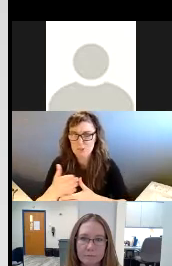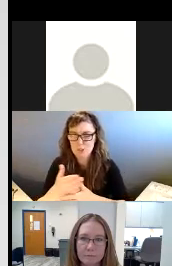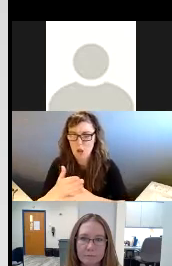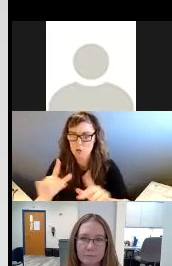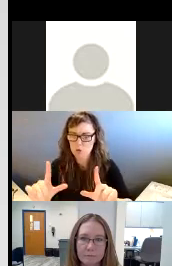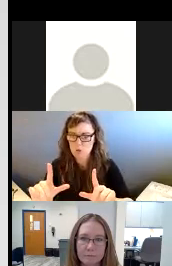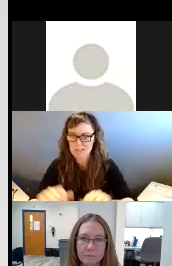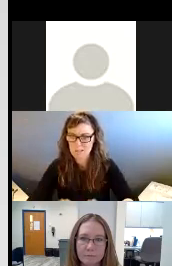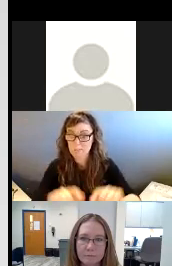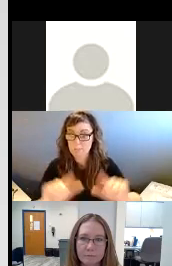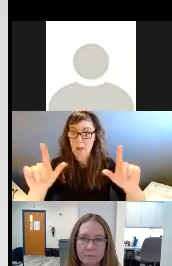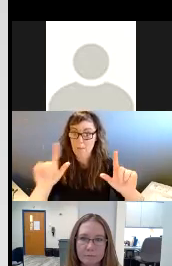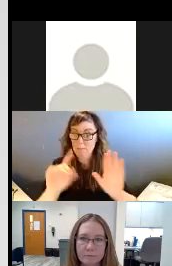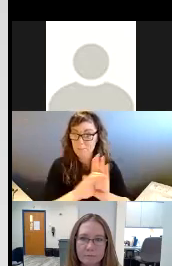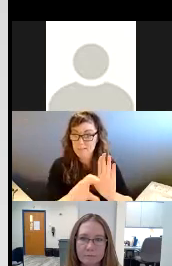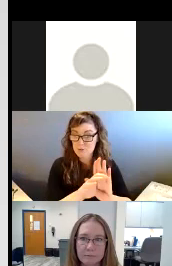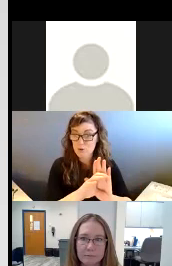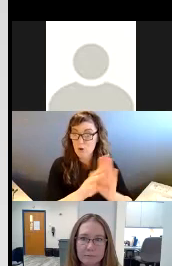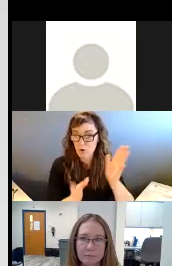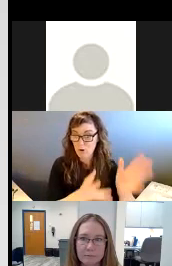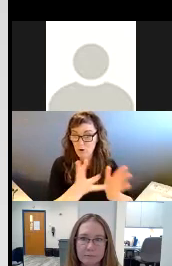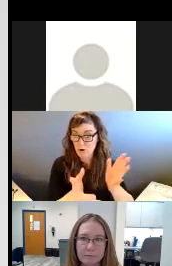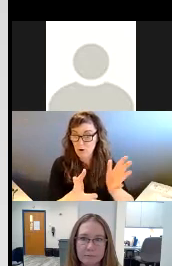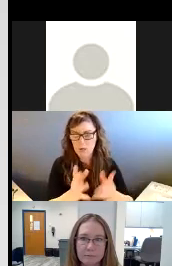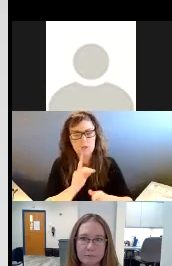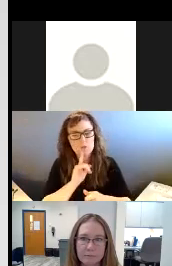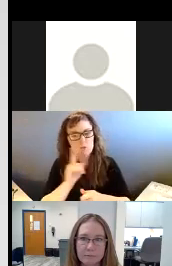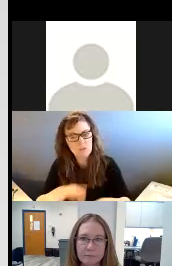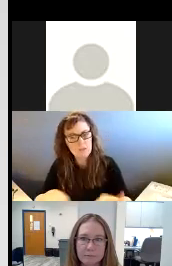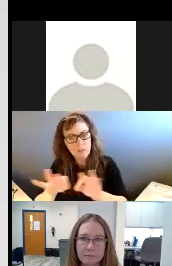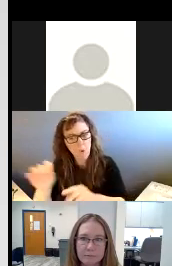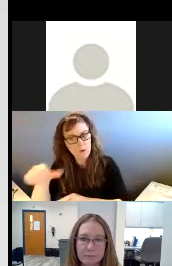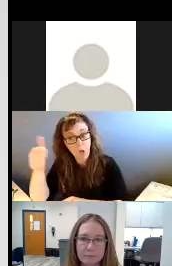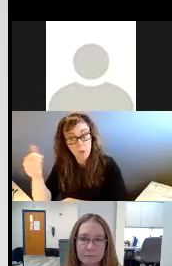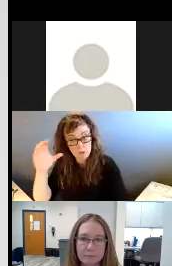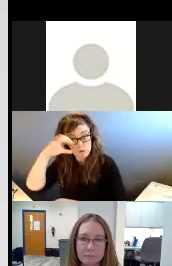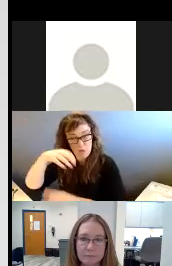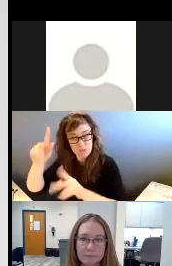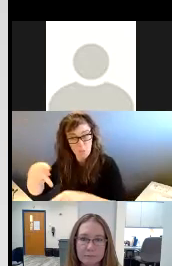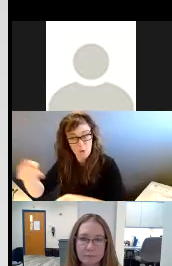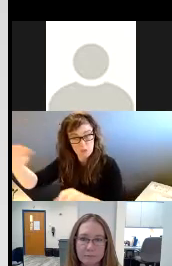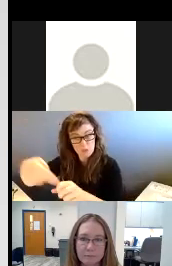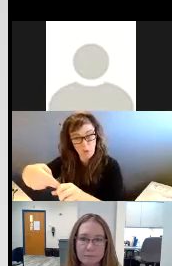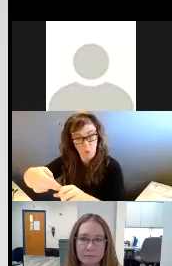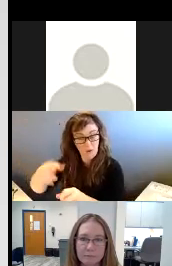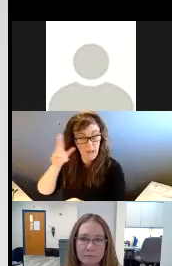LAST YEAR WHERE PEOPLE WERE JOINING INTO PRIVATE MEETINGS THAT SHOULD NOT HAVE BEEN. MAKING SURE YOU ARE SETTING UP IN A PRIVATE